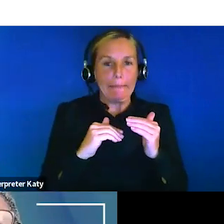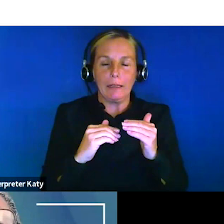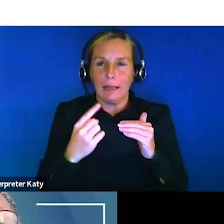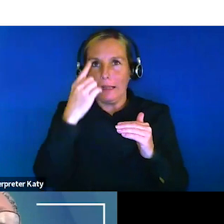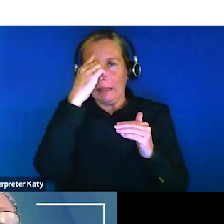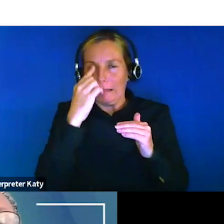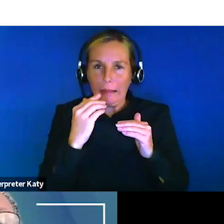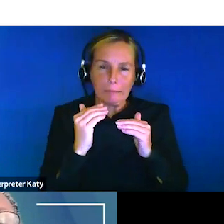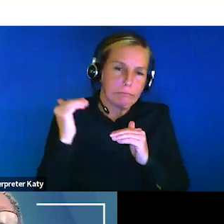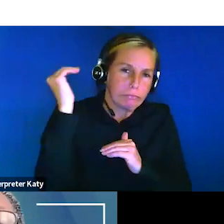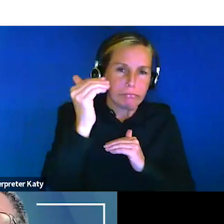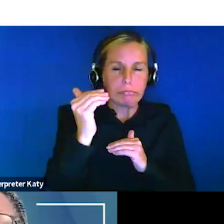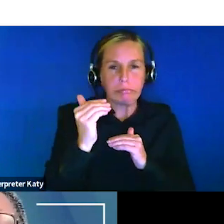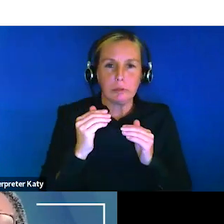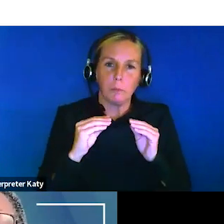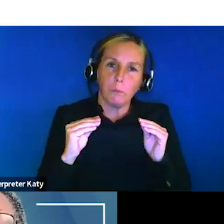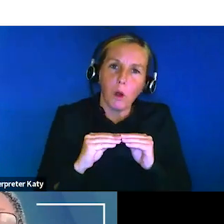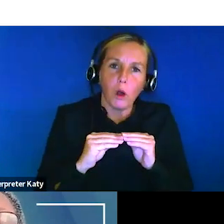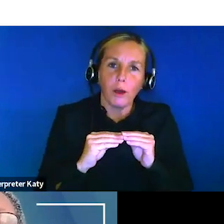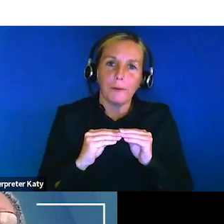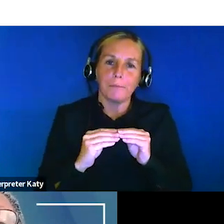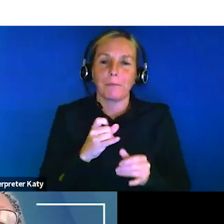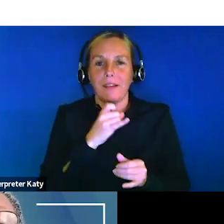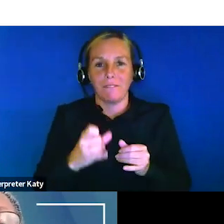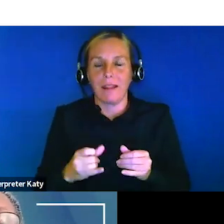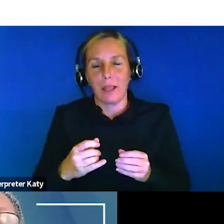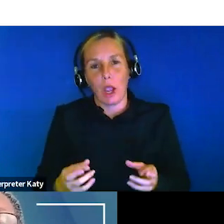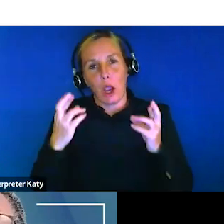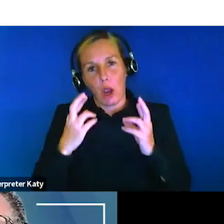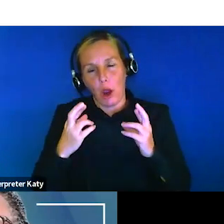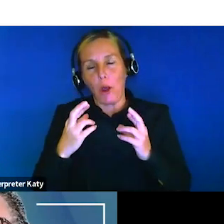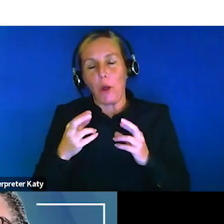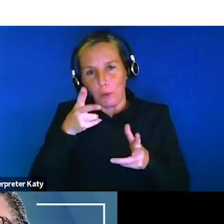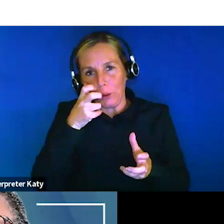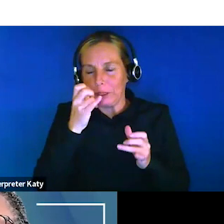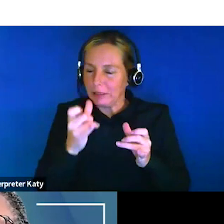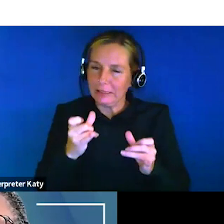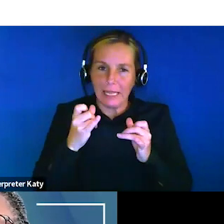And finally, I hope that you heard Annette say what we here at SAMHSA